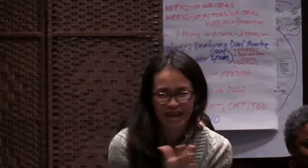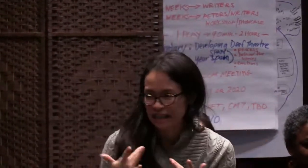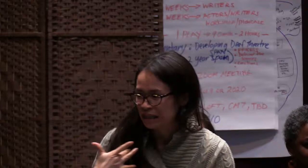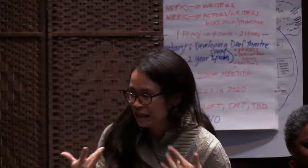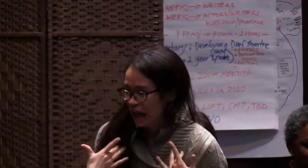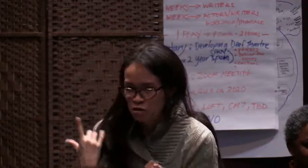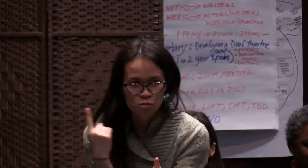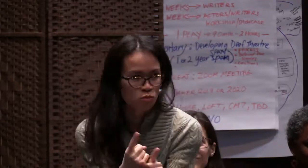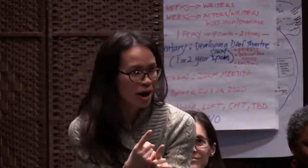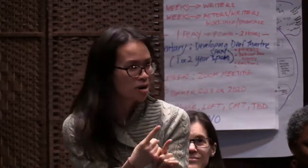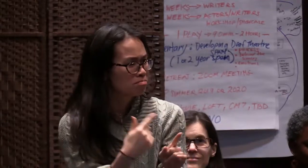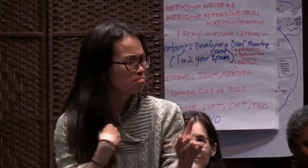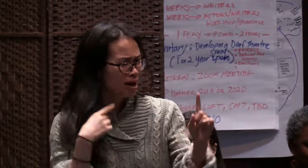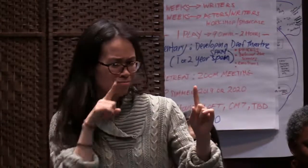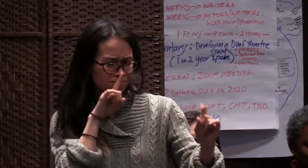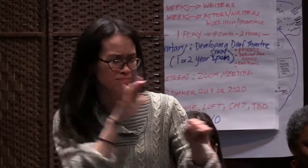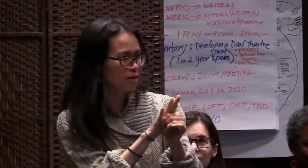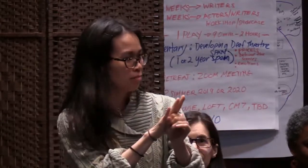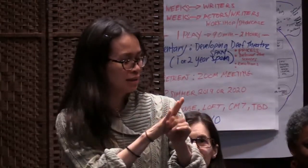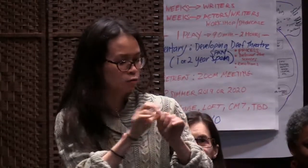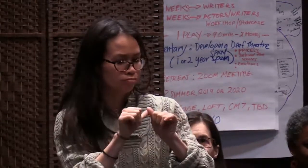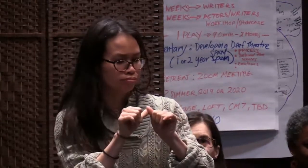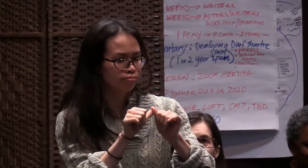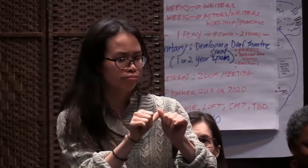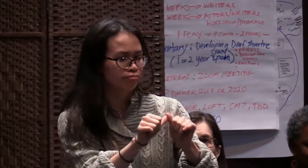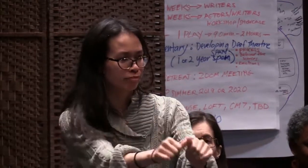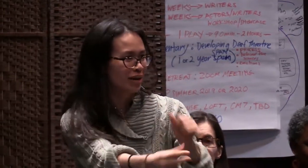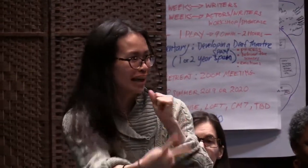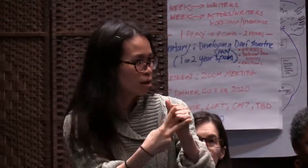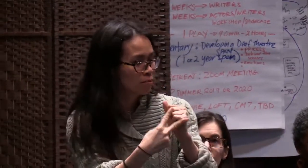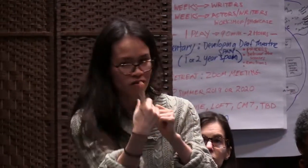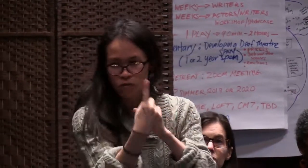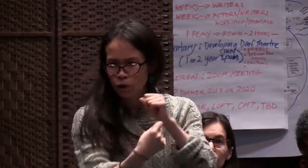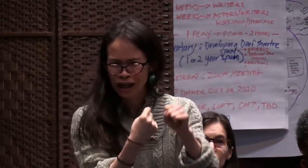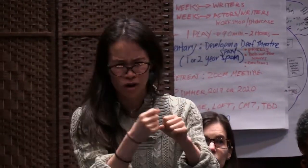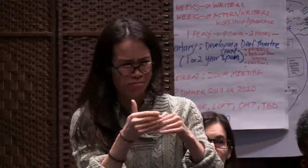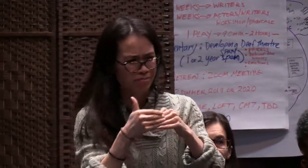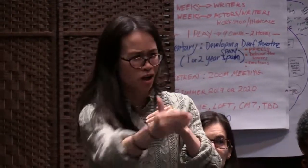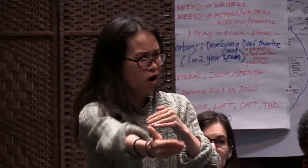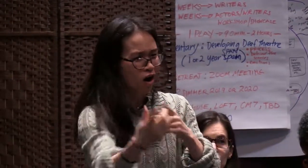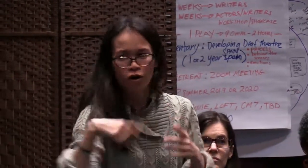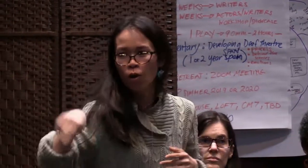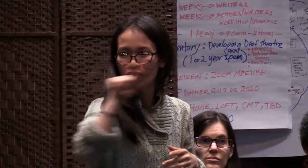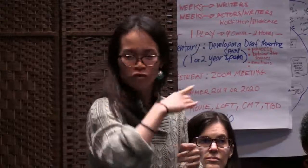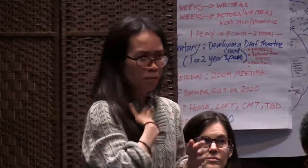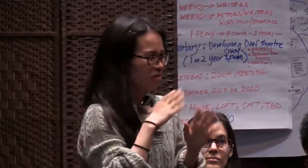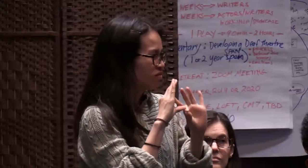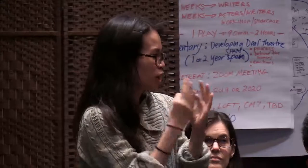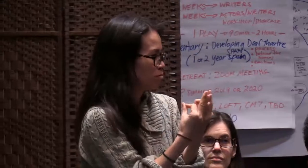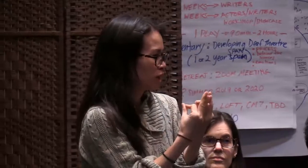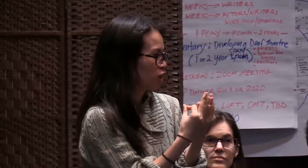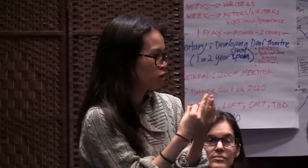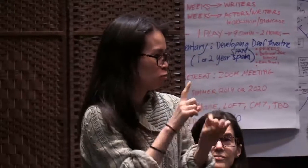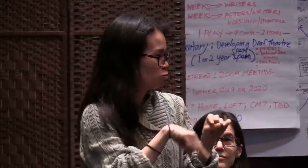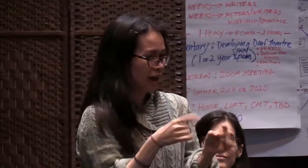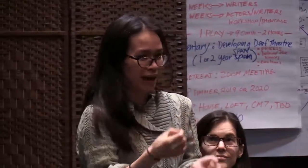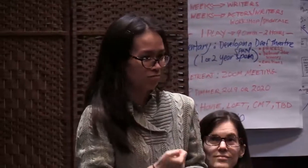Boy, this has been amazing. What an energized group. My commitment is to keep this energy going.